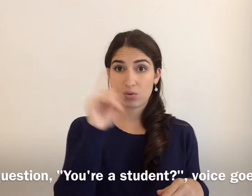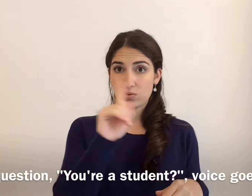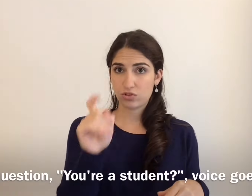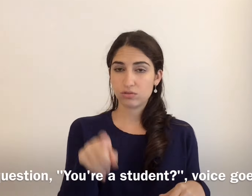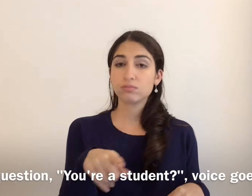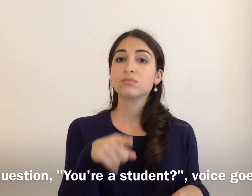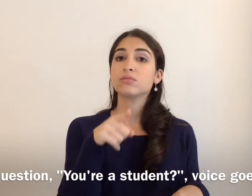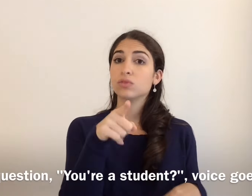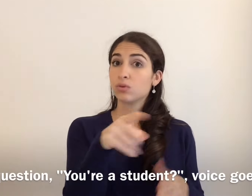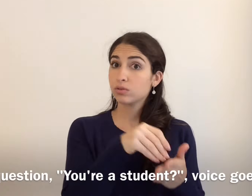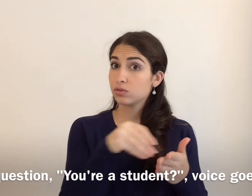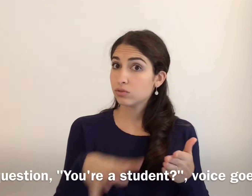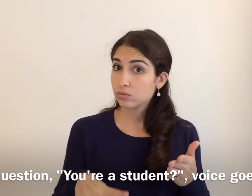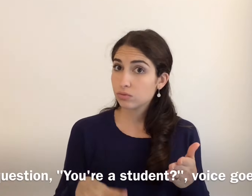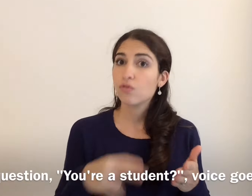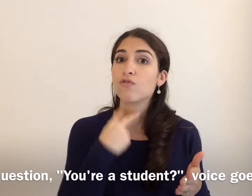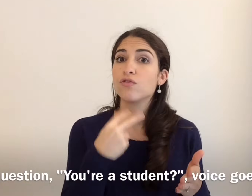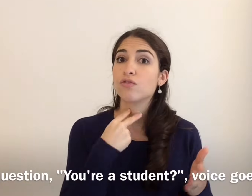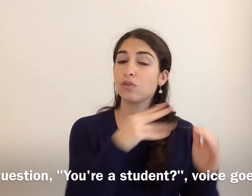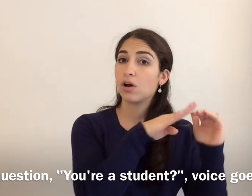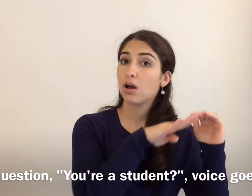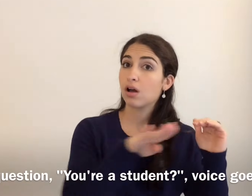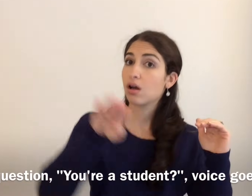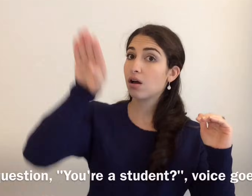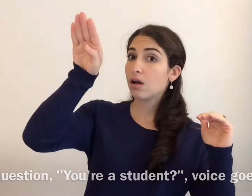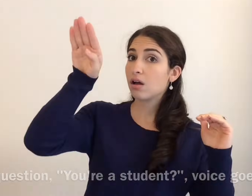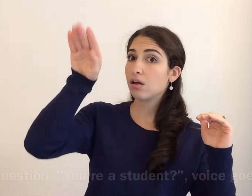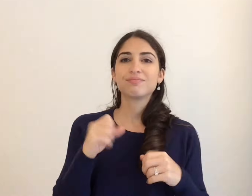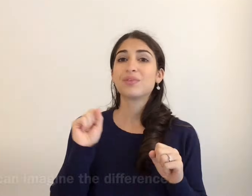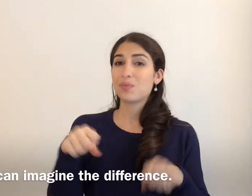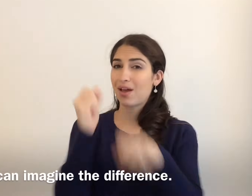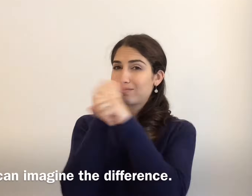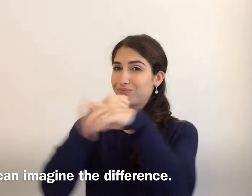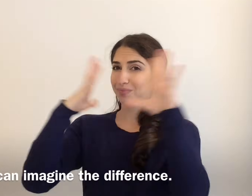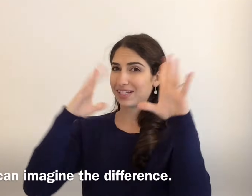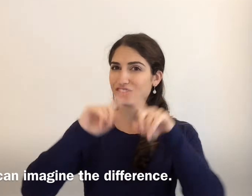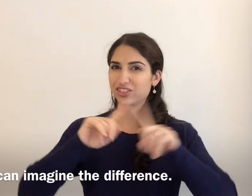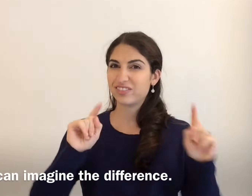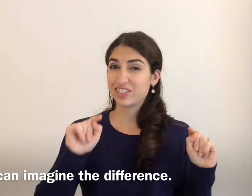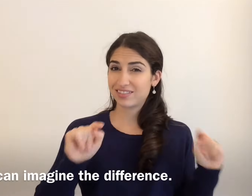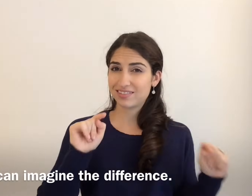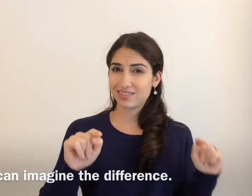If it's a question: "You're a student?", the voice goes up. So you can imagine the